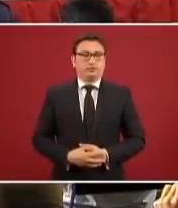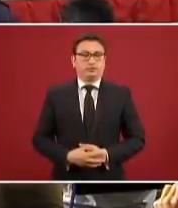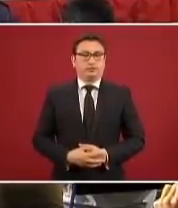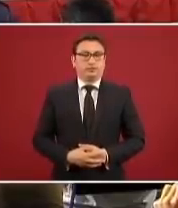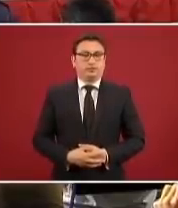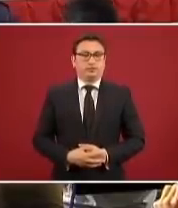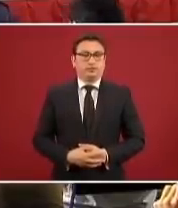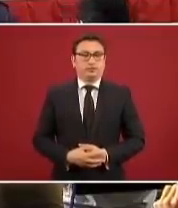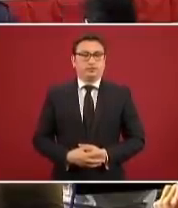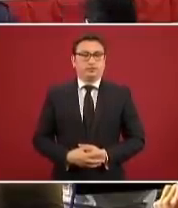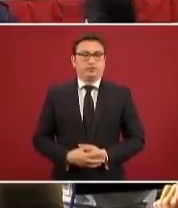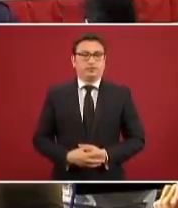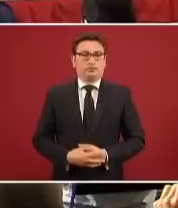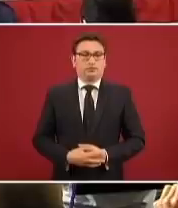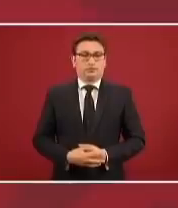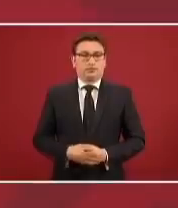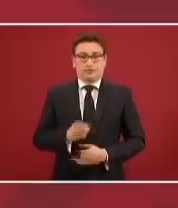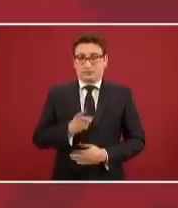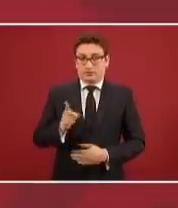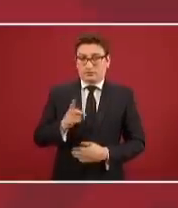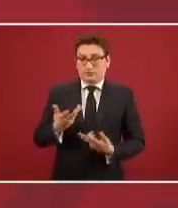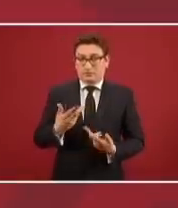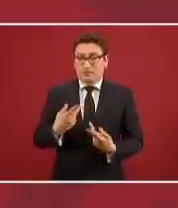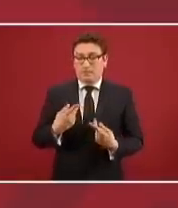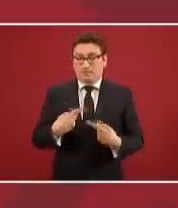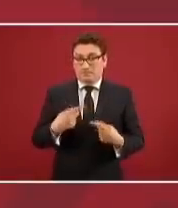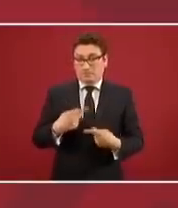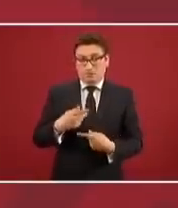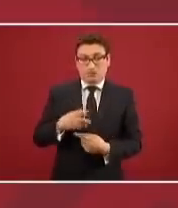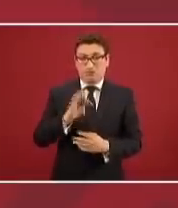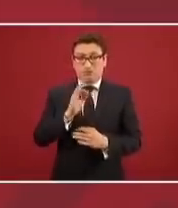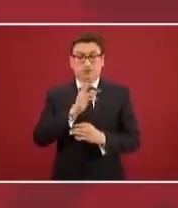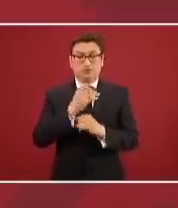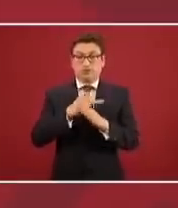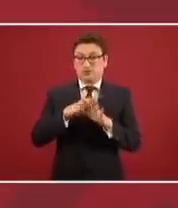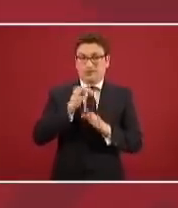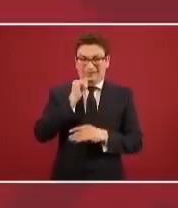barrier between you and your audience